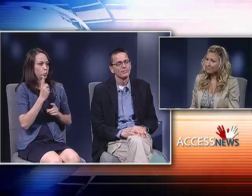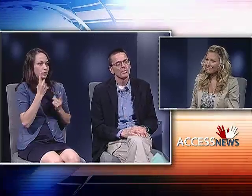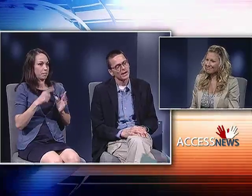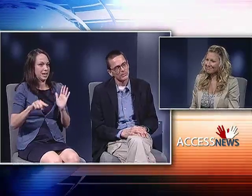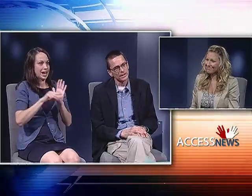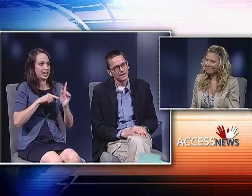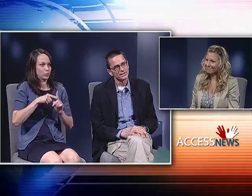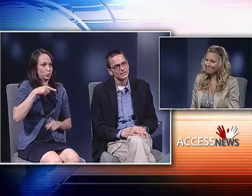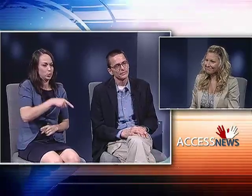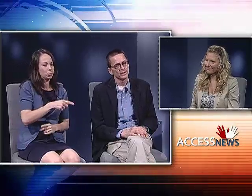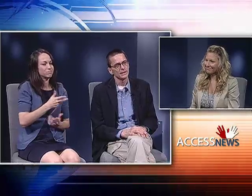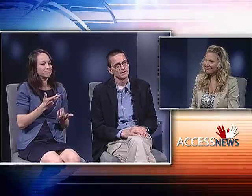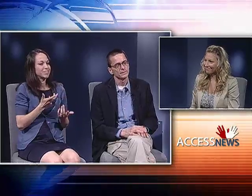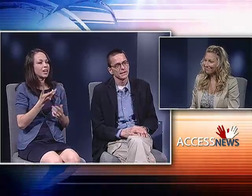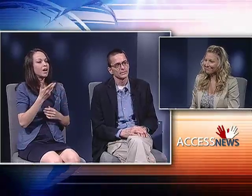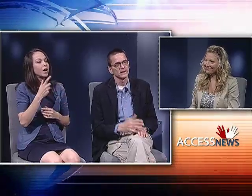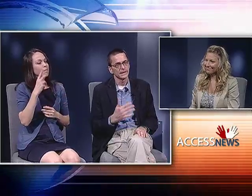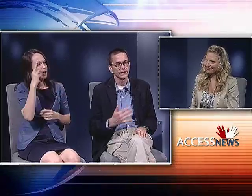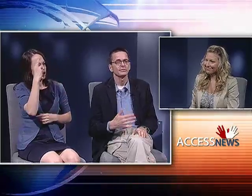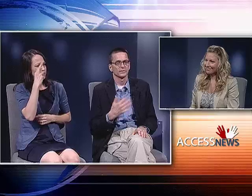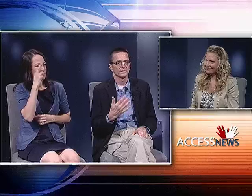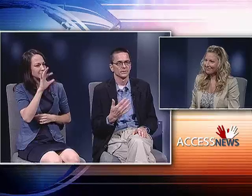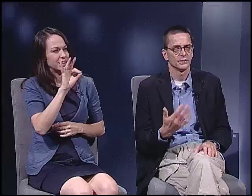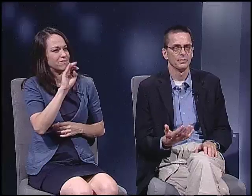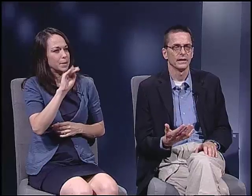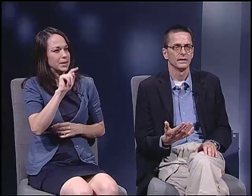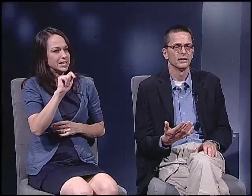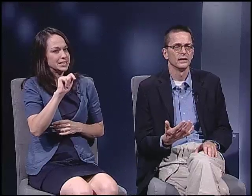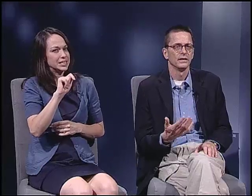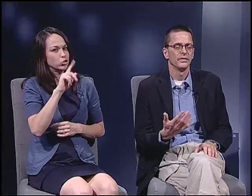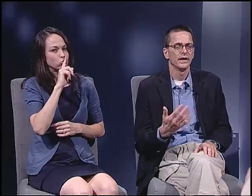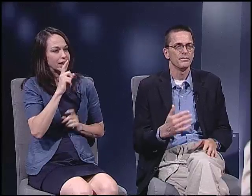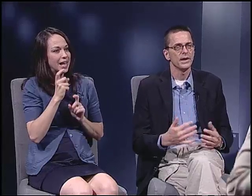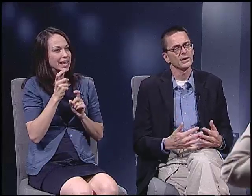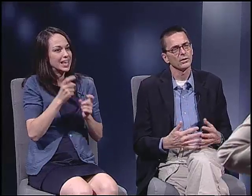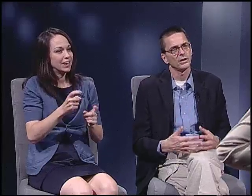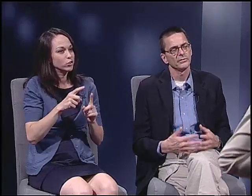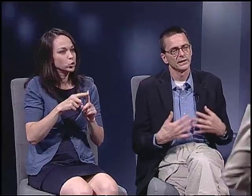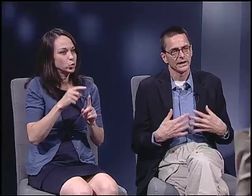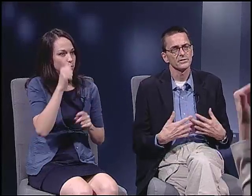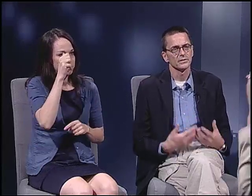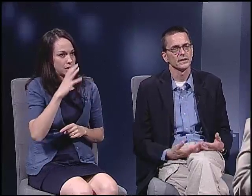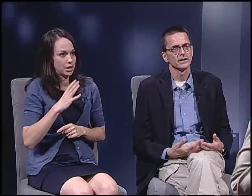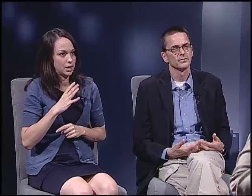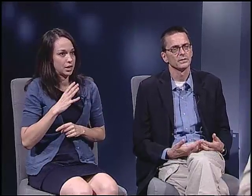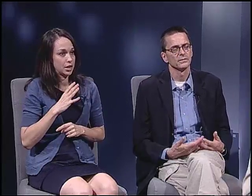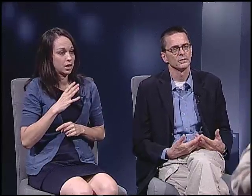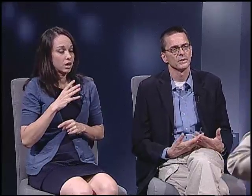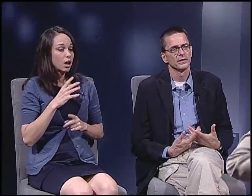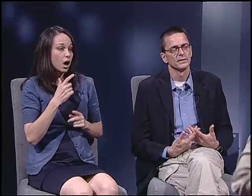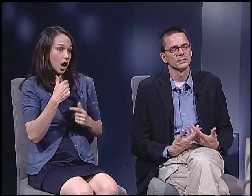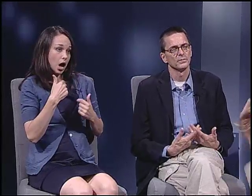But what I realized is feminism is actually a gift to men, that men are often, and I certainly convert--